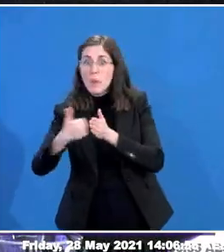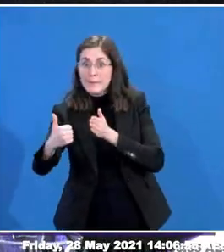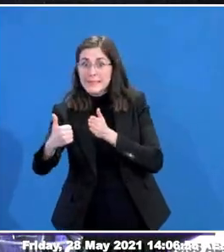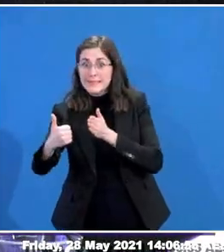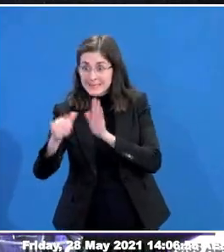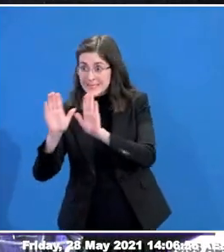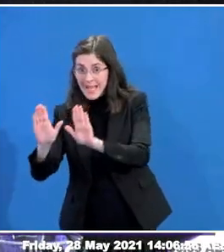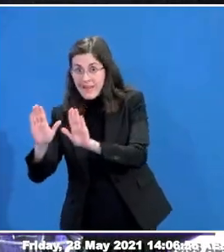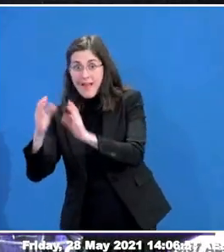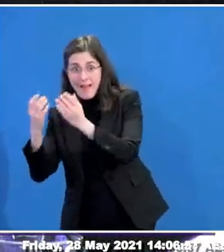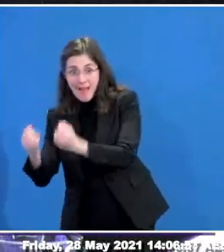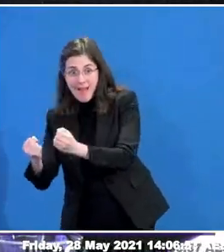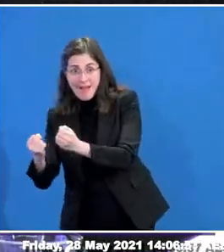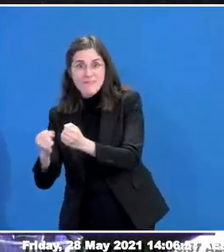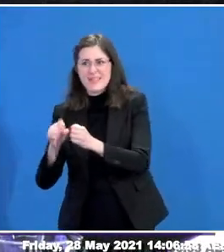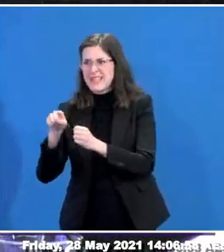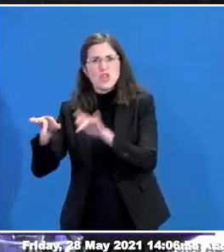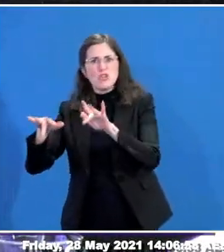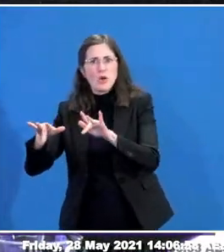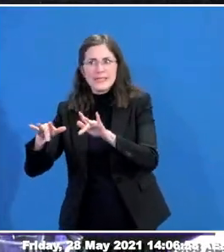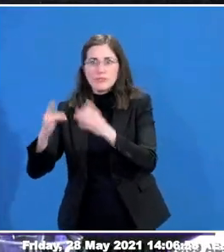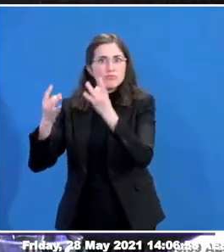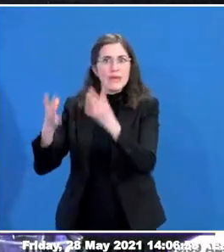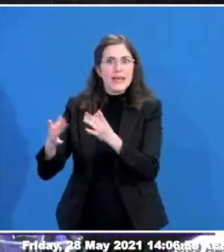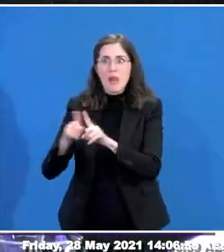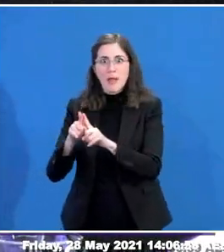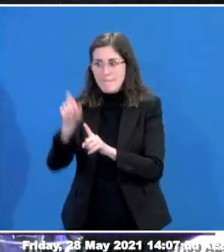short-term accommodation arrangement while the long-term placement becomes available.